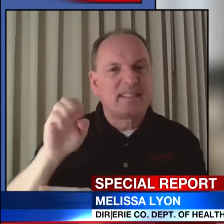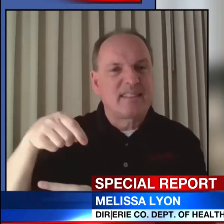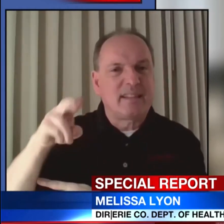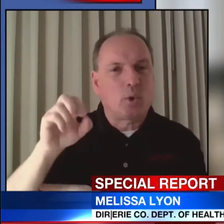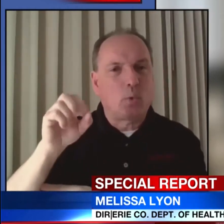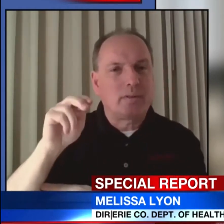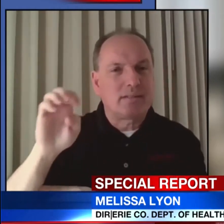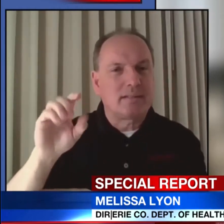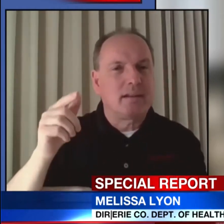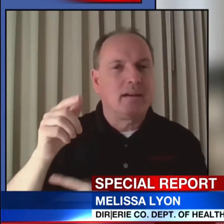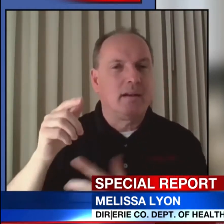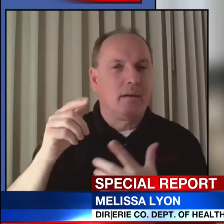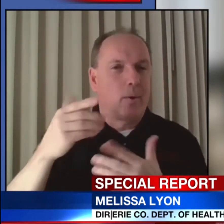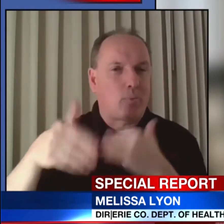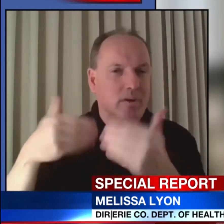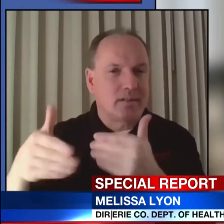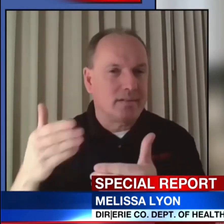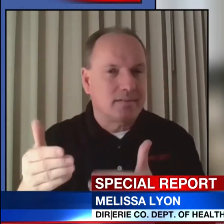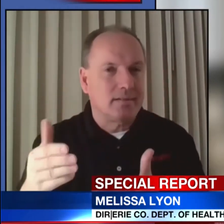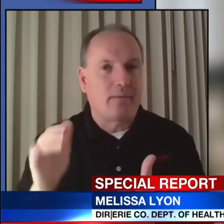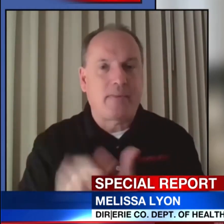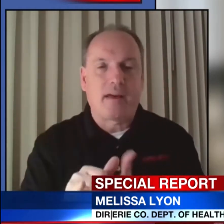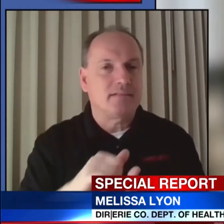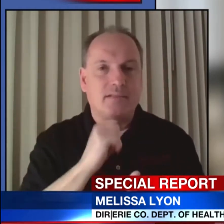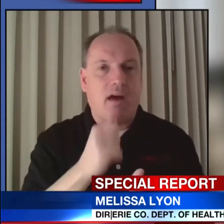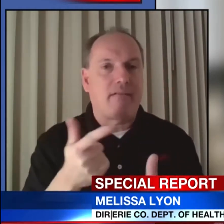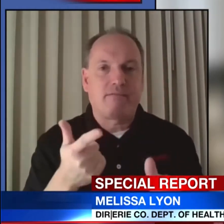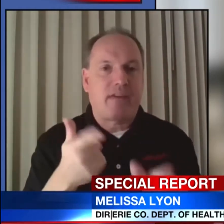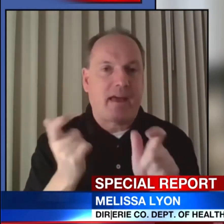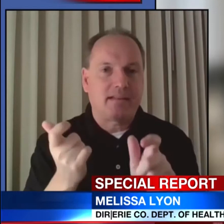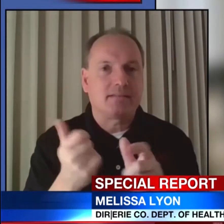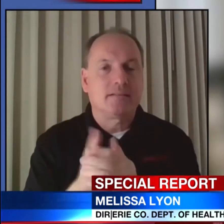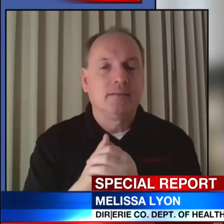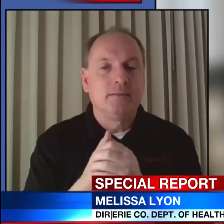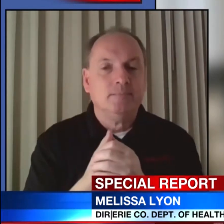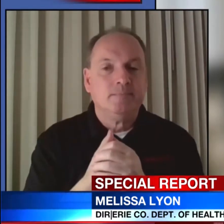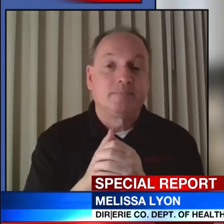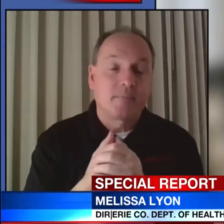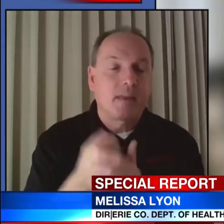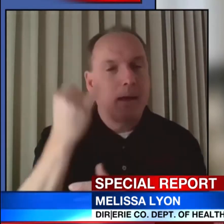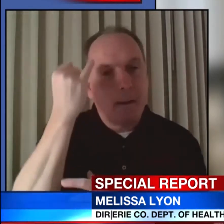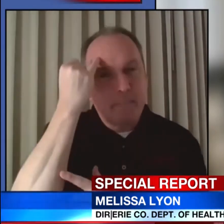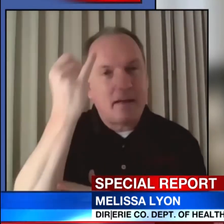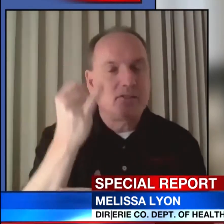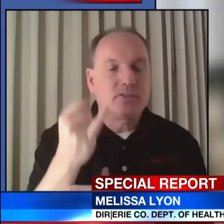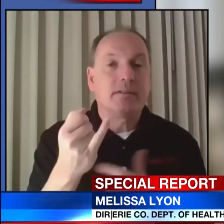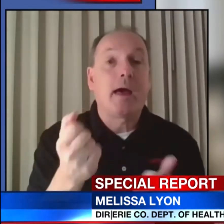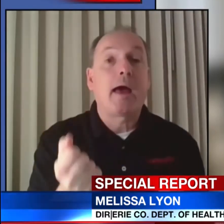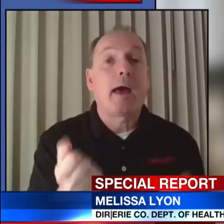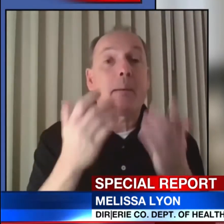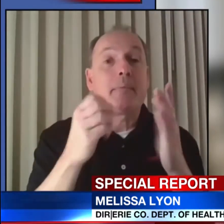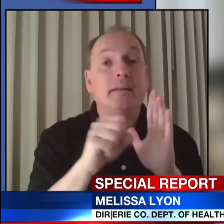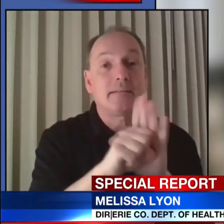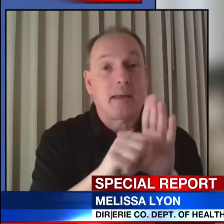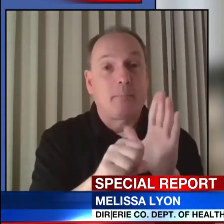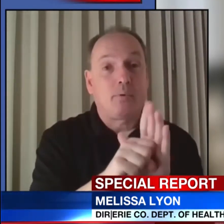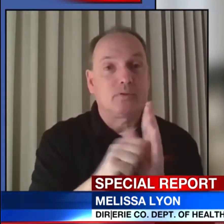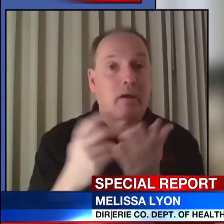EARLIER TODAY THE LENGTH OF TIME THAT IT MAY TAKE. IT IS A SEQUENCES PROCESS AND IT IS NOT NECESSARILY